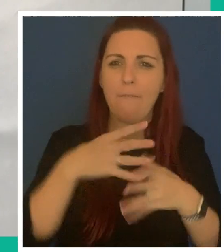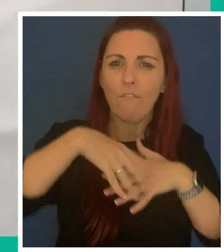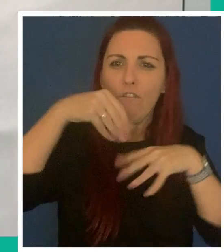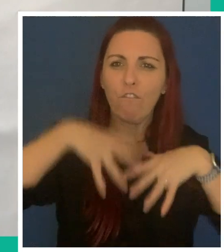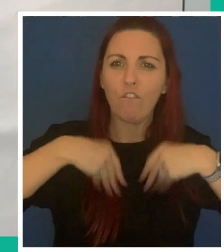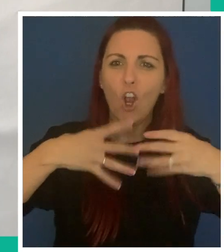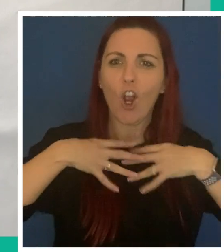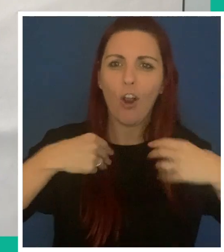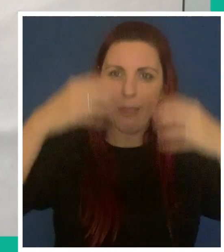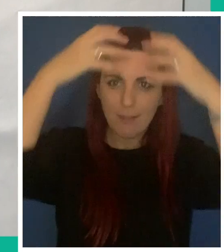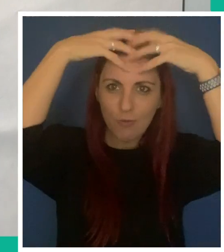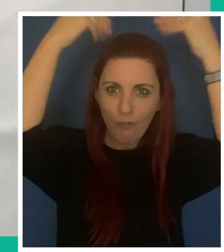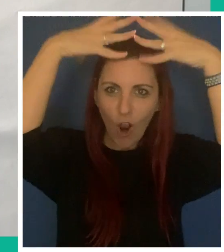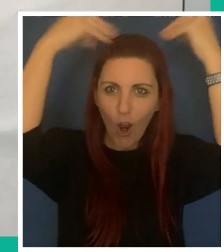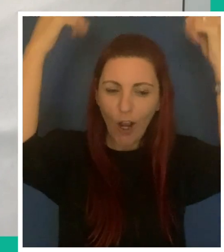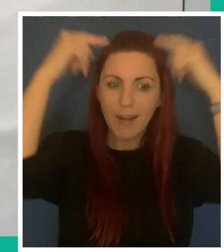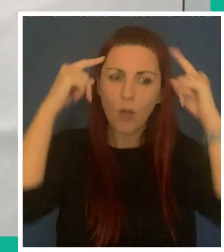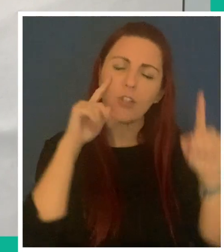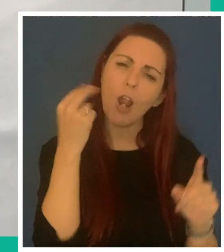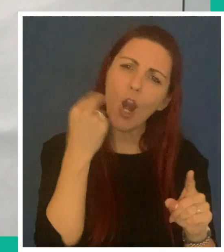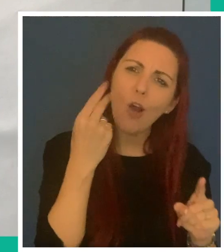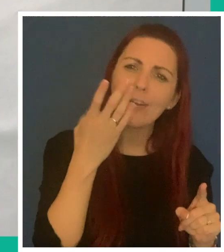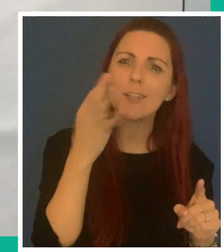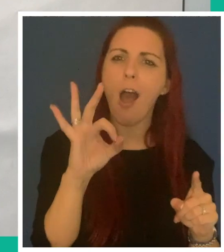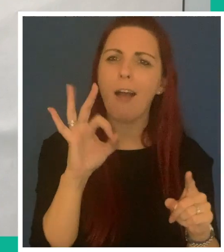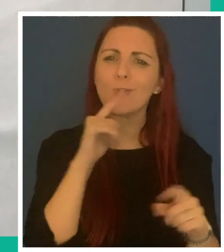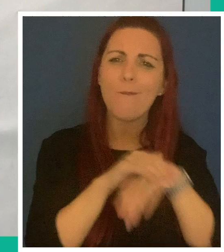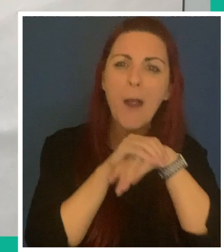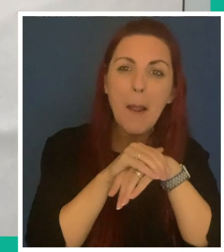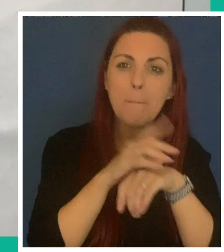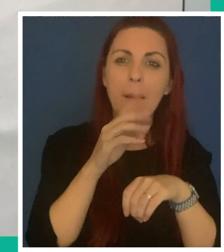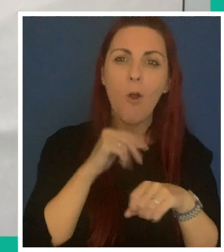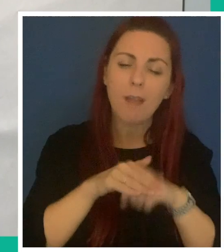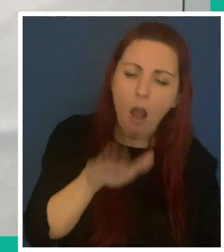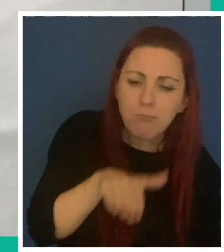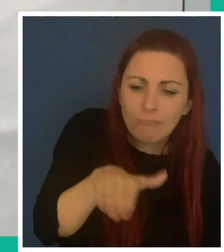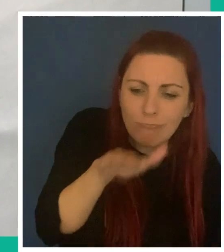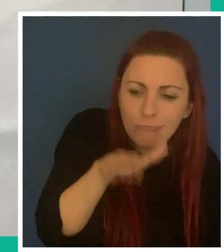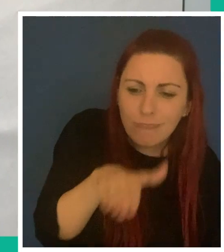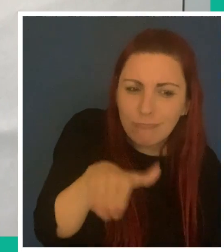Now Sparkie is a lovely dog and she's so friendly that people are always petting her head and they go there you are Sparkie, are you all right.